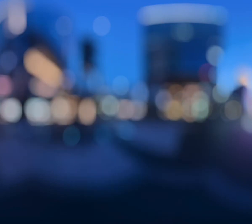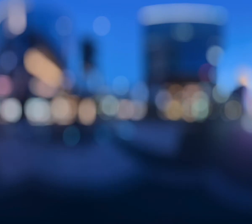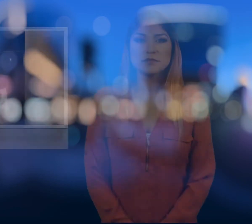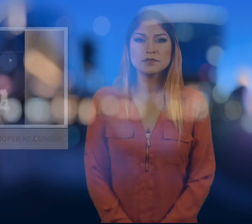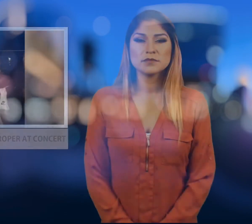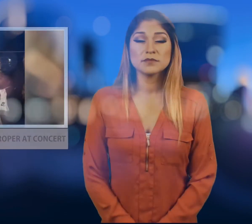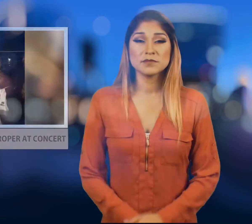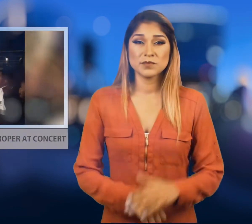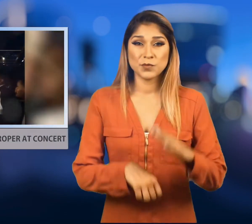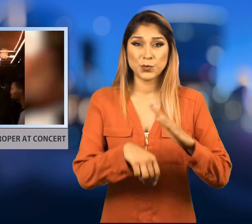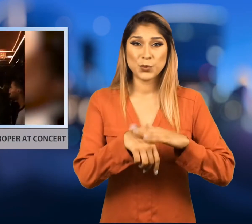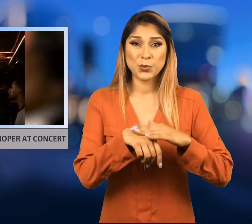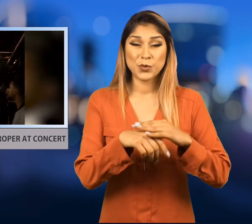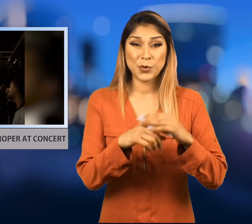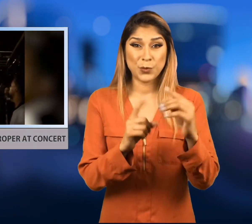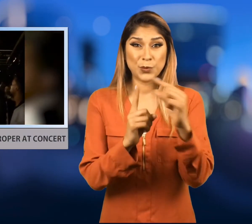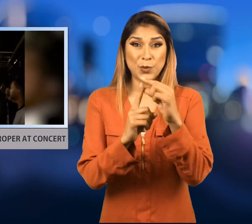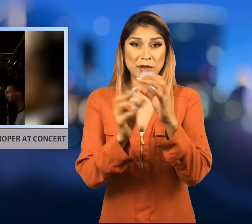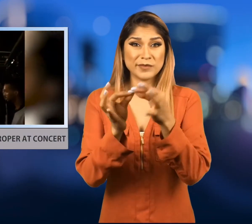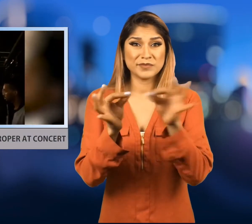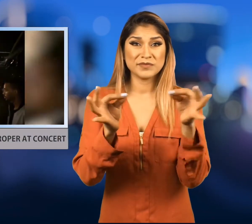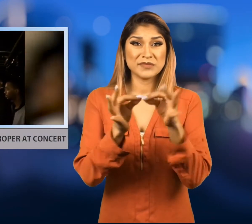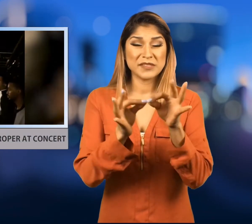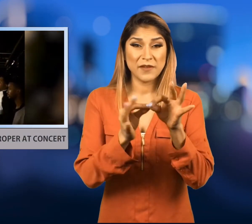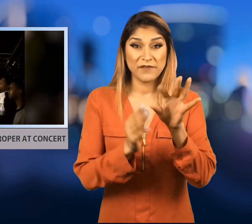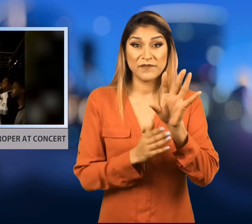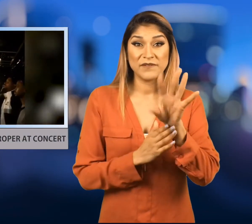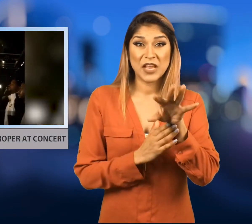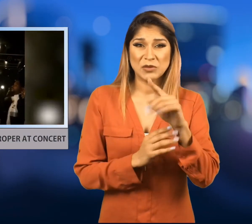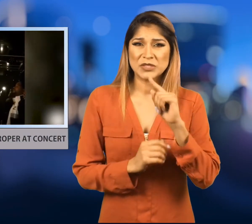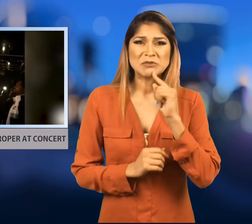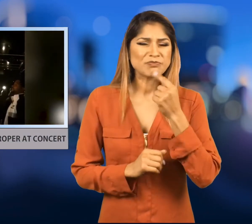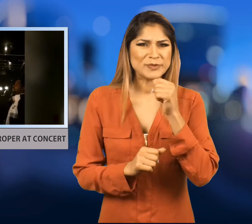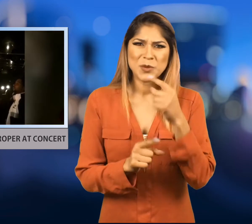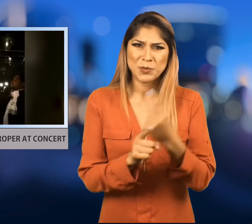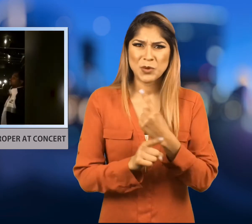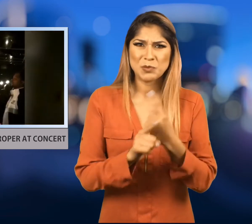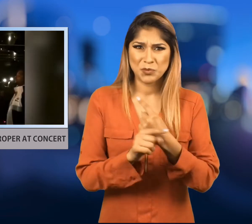A word of warning -- this video contains some profanity but we have